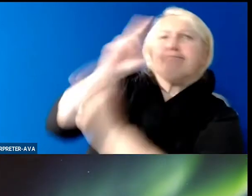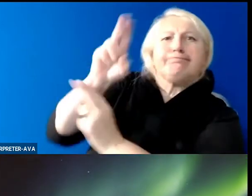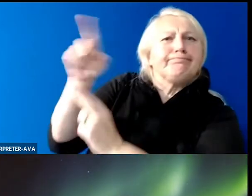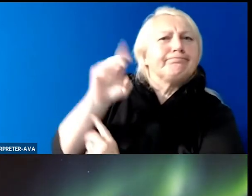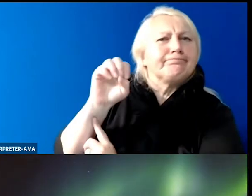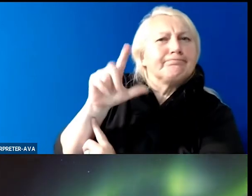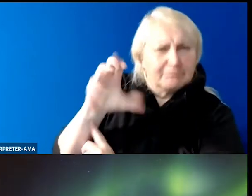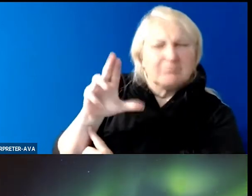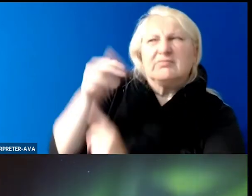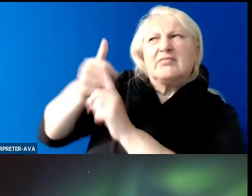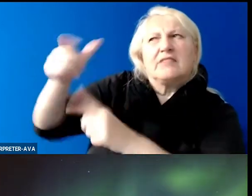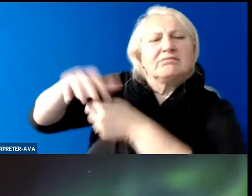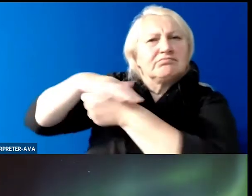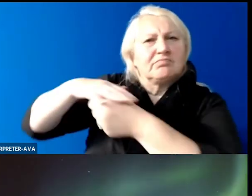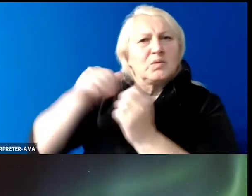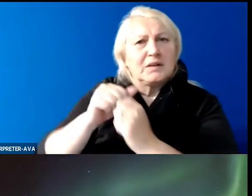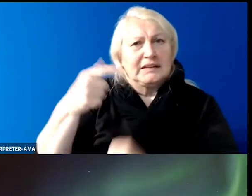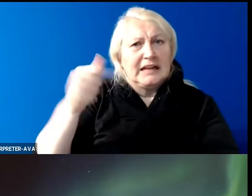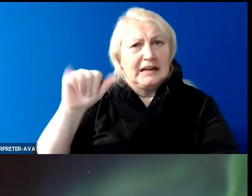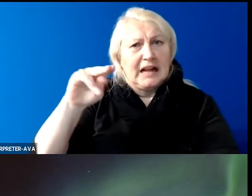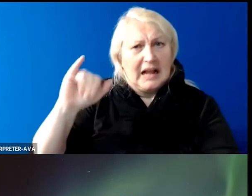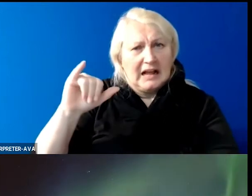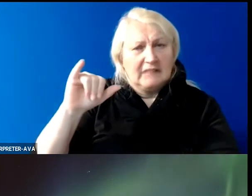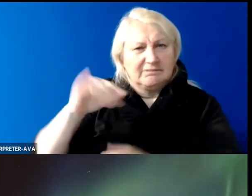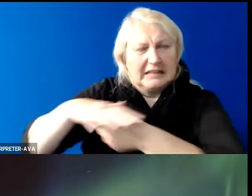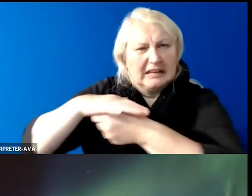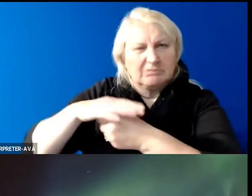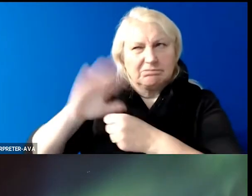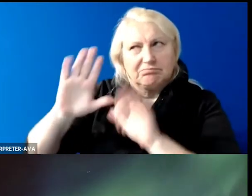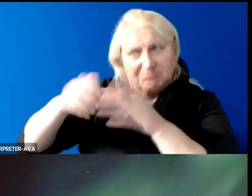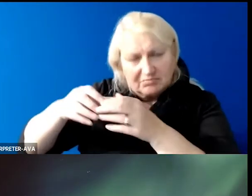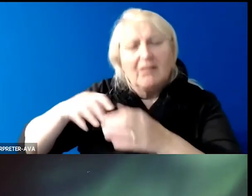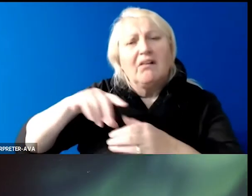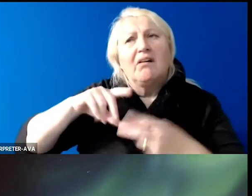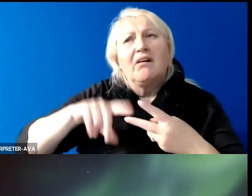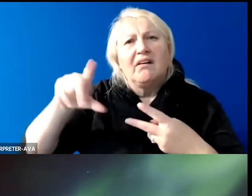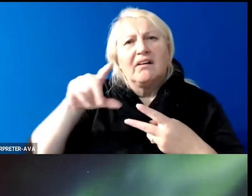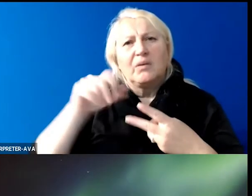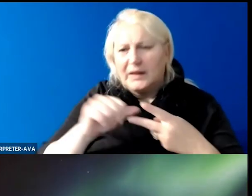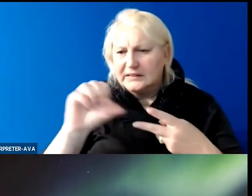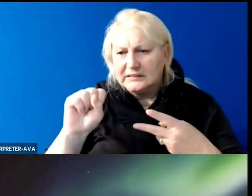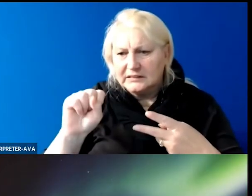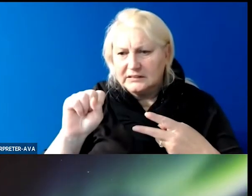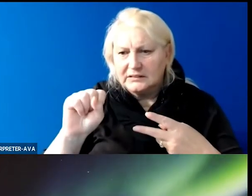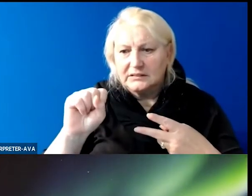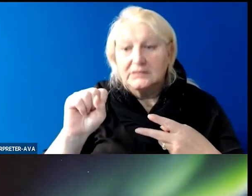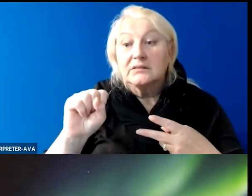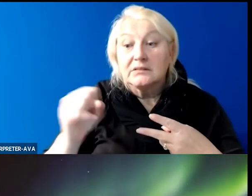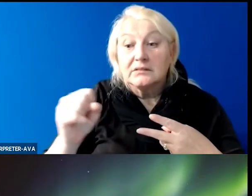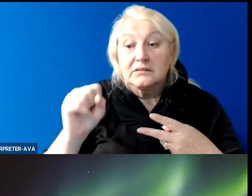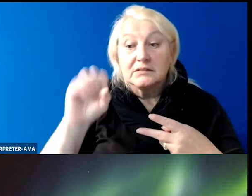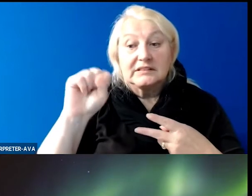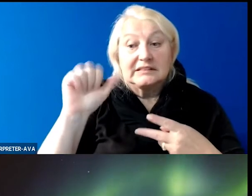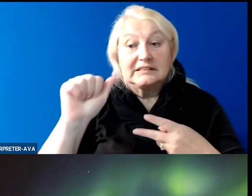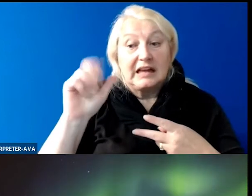Nation, Saa’kokoto. And many of you, some of you were involved in that conversation. And he